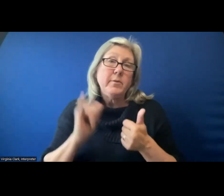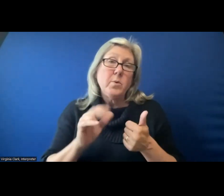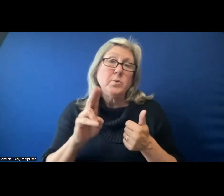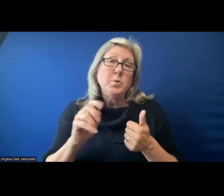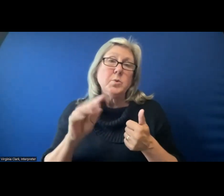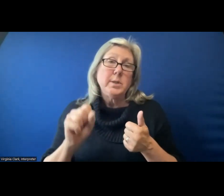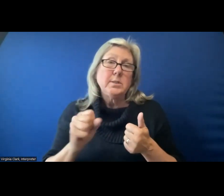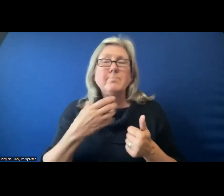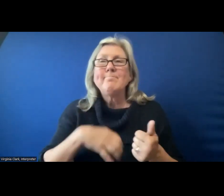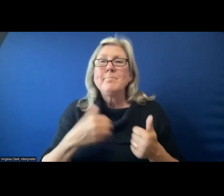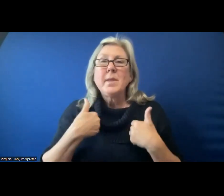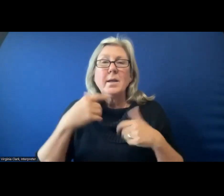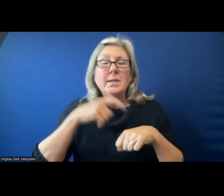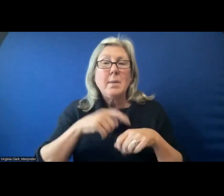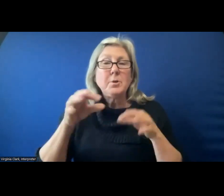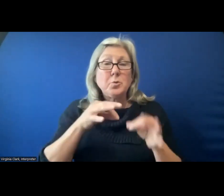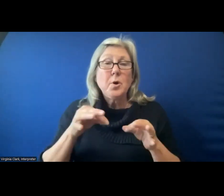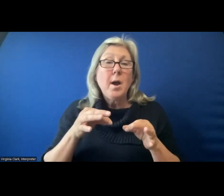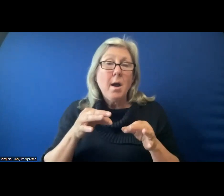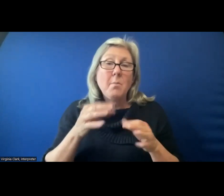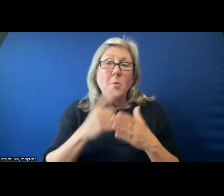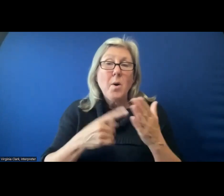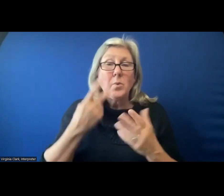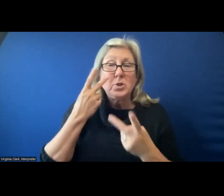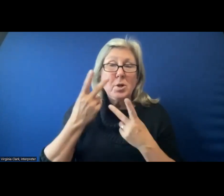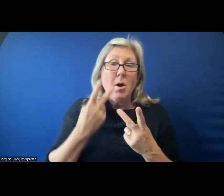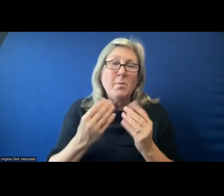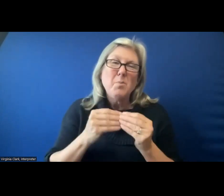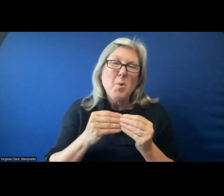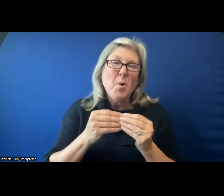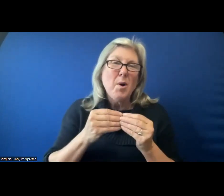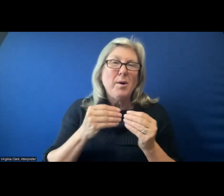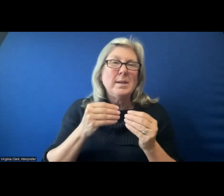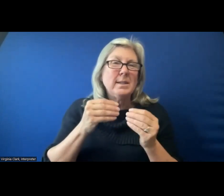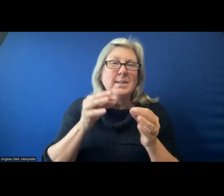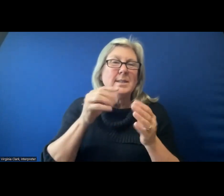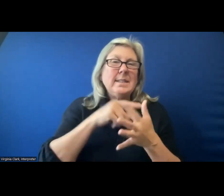them in what we saw in more detail. But I better I will let you see the link to the